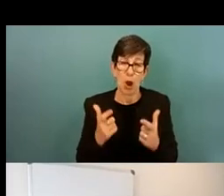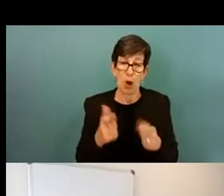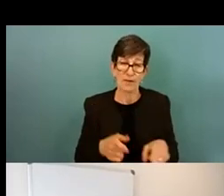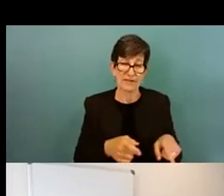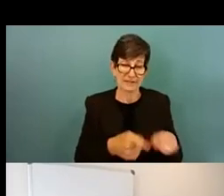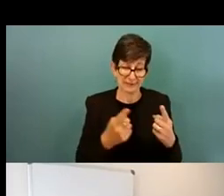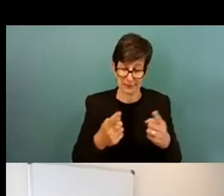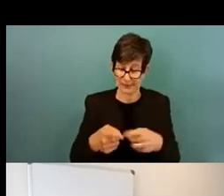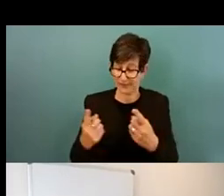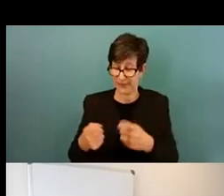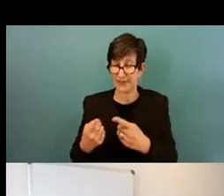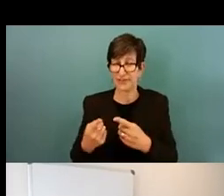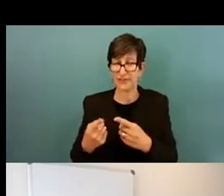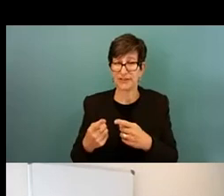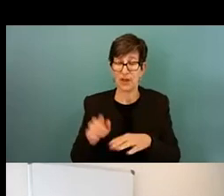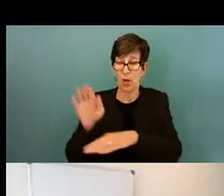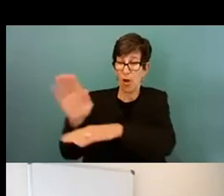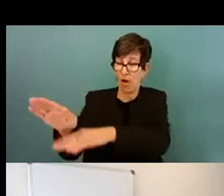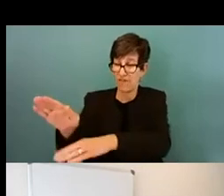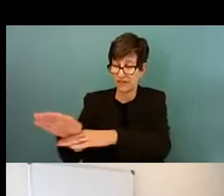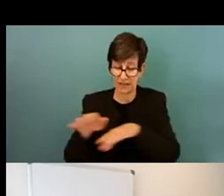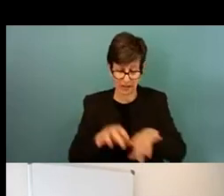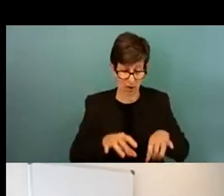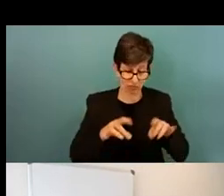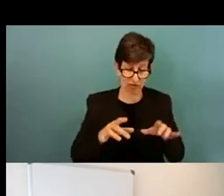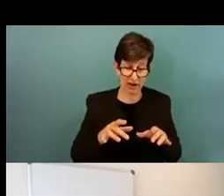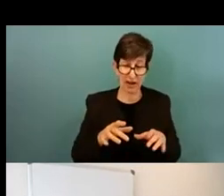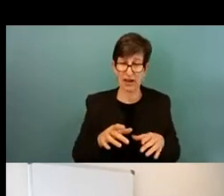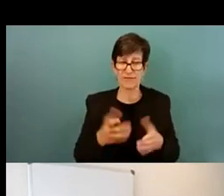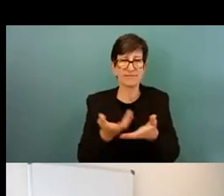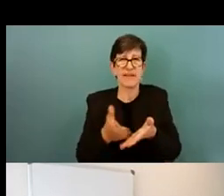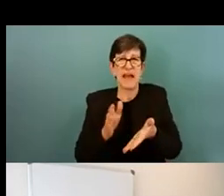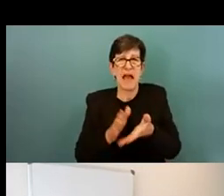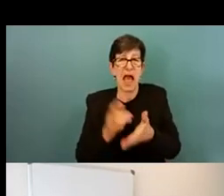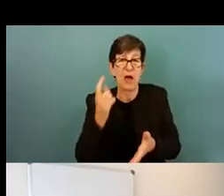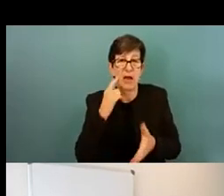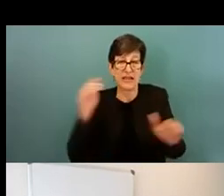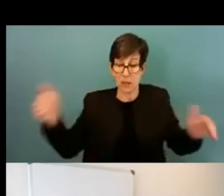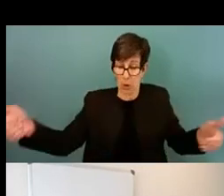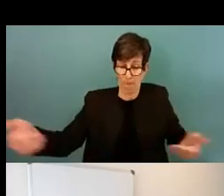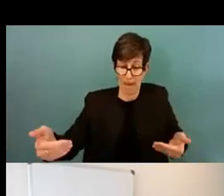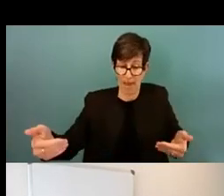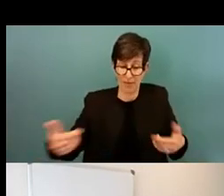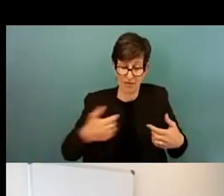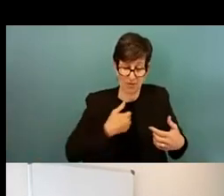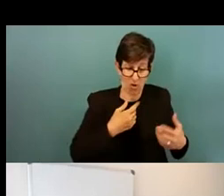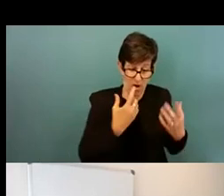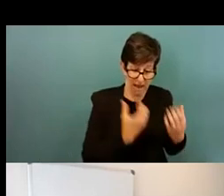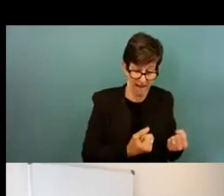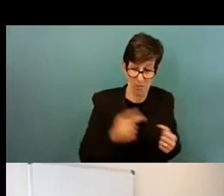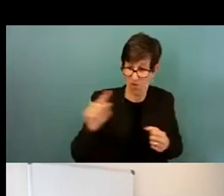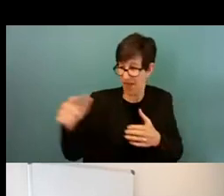So who do we, what countries can we compare Australia with? And, how do we go about that?